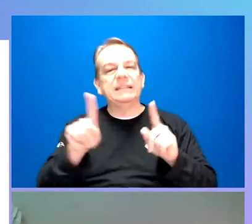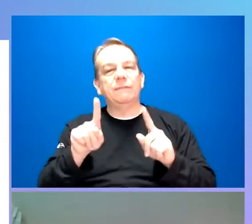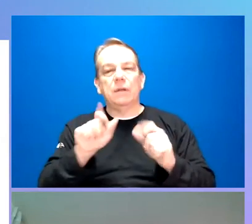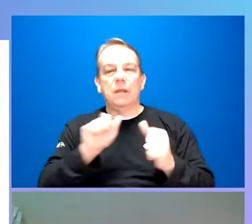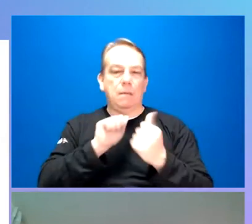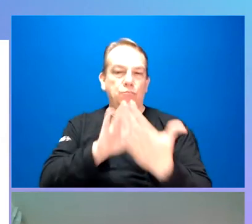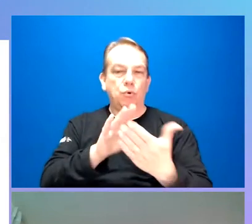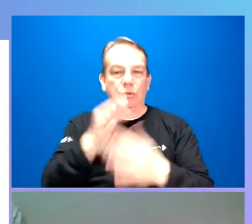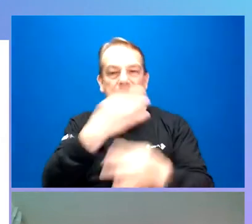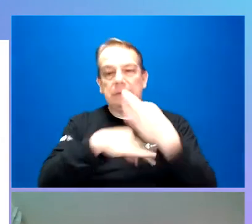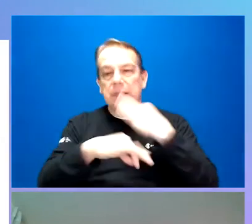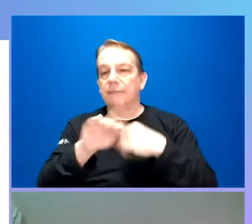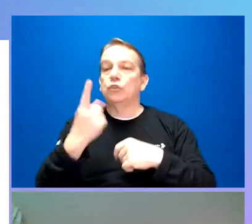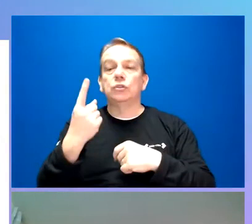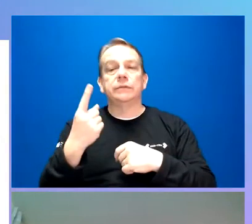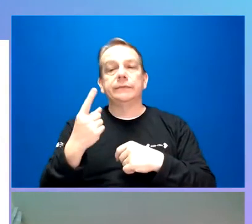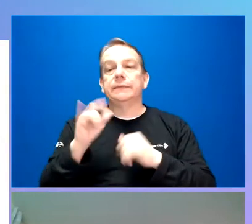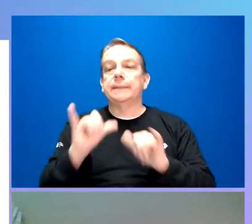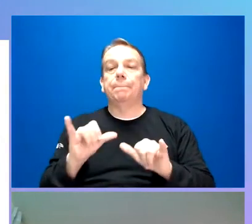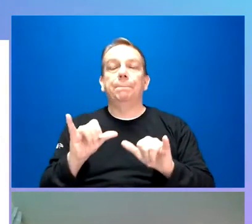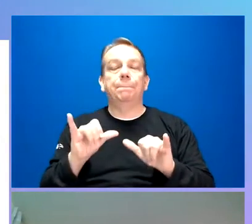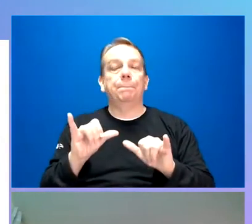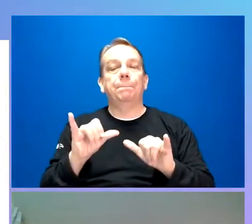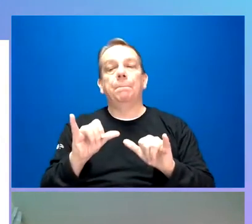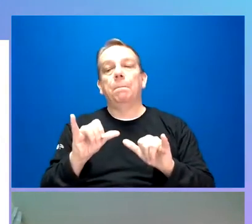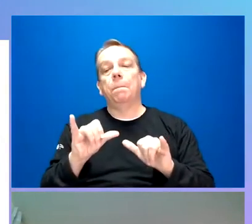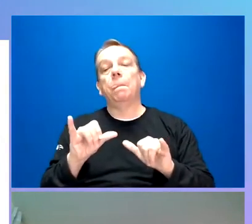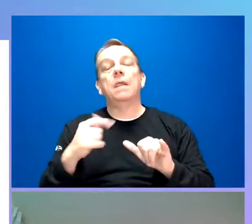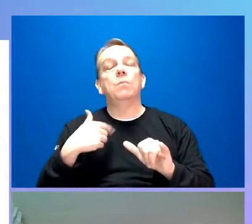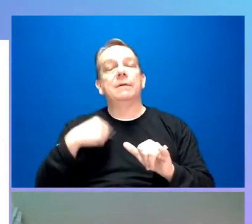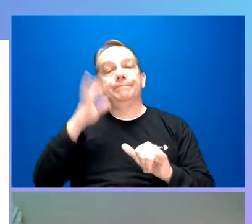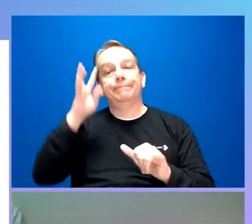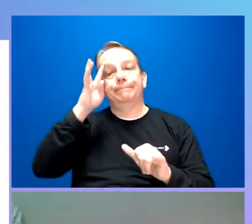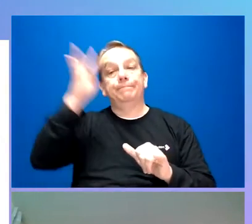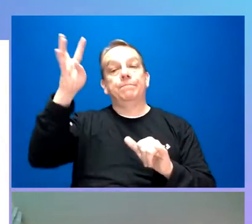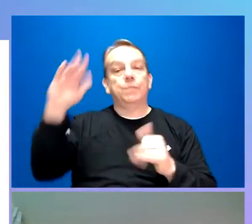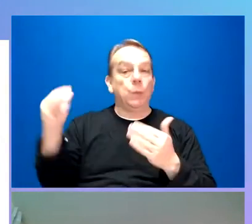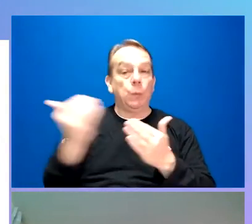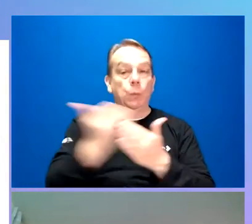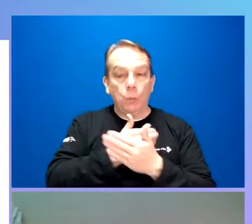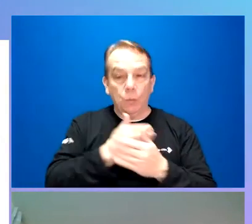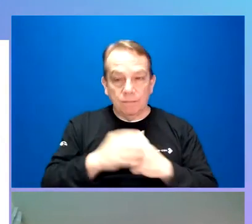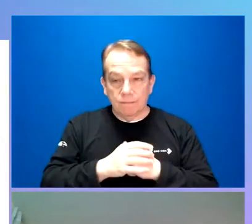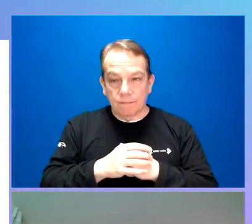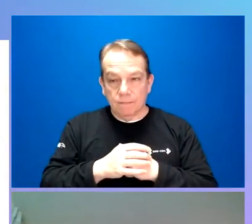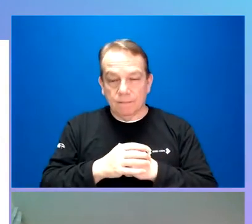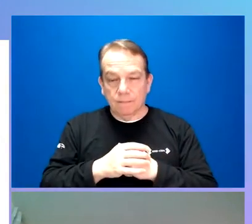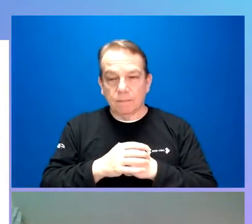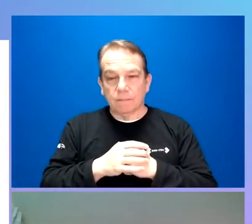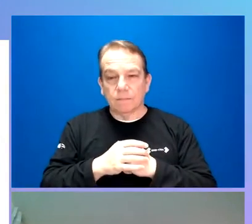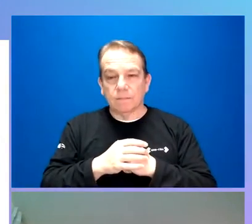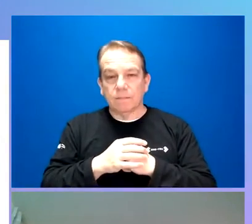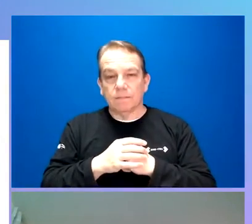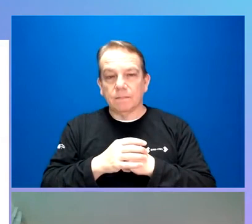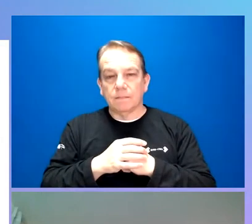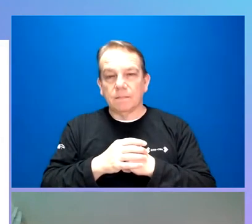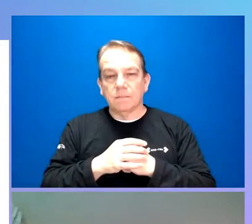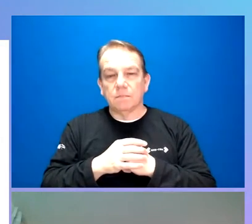the idea that we came up with was to start doing these